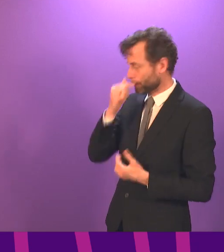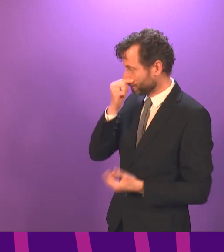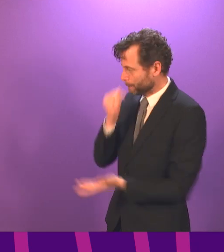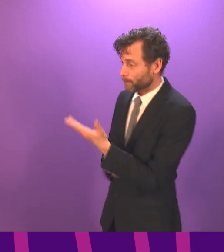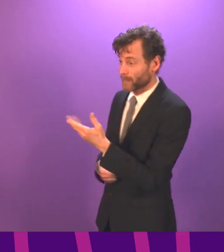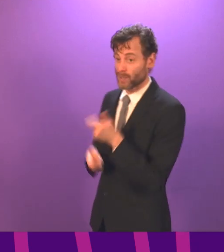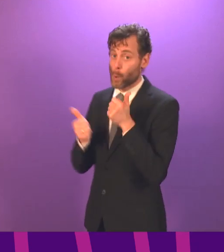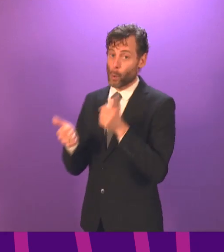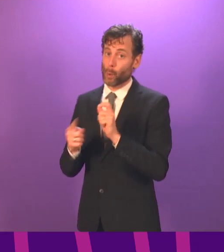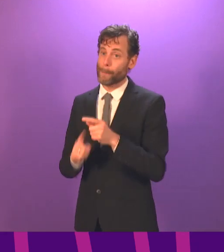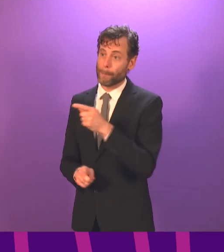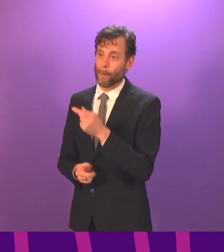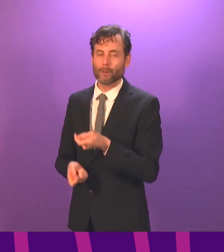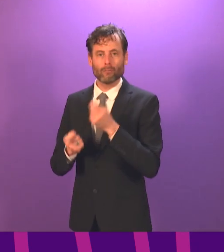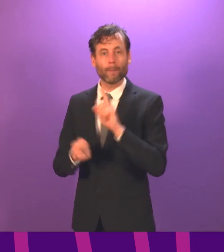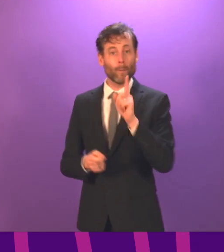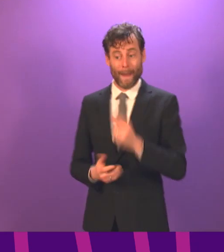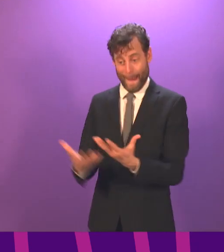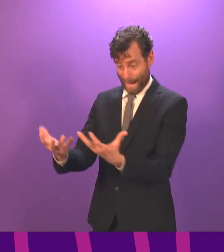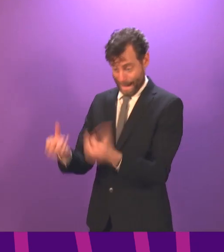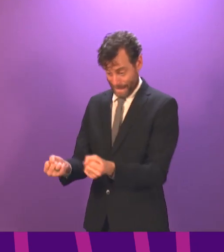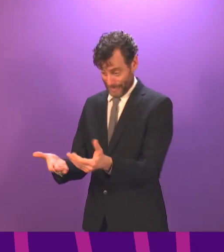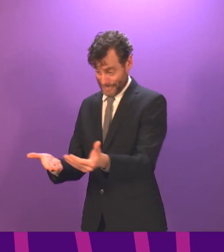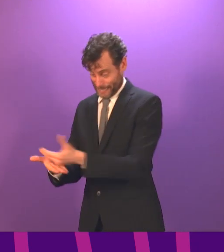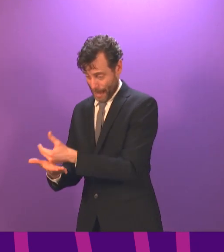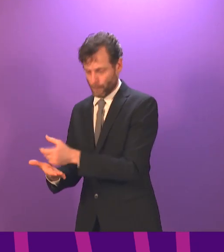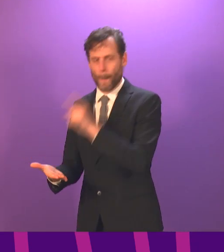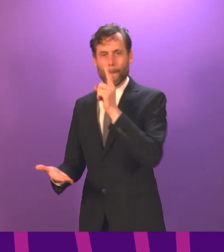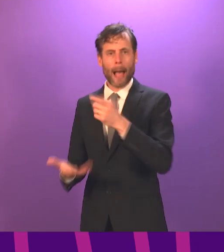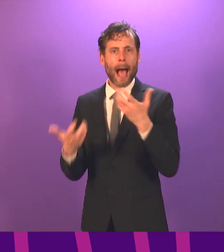good point about the perception of safety. Let me first deal with the issue in the context of